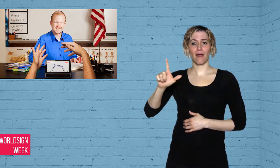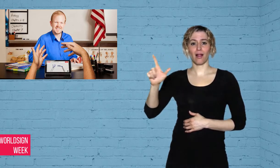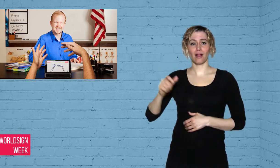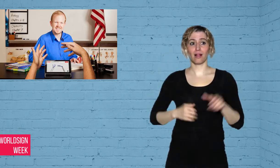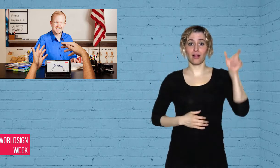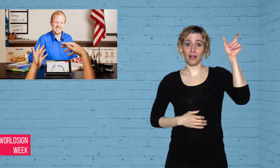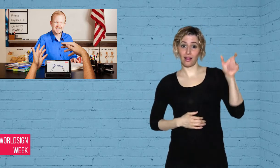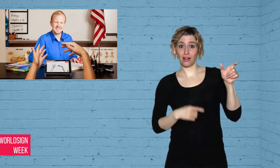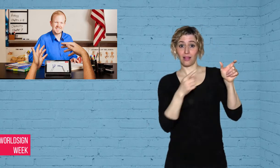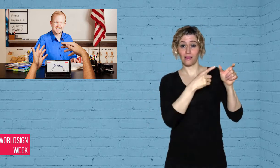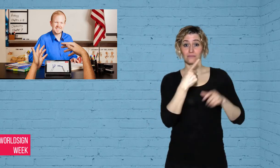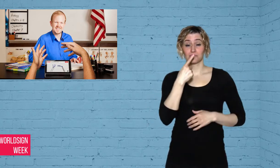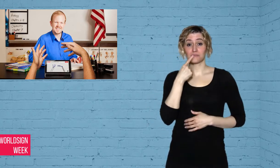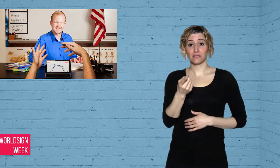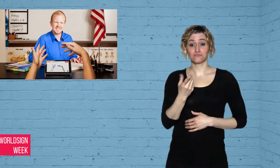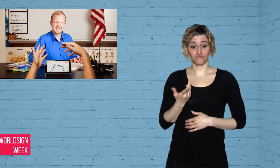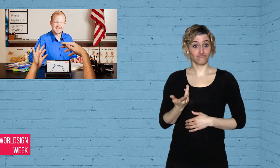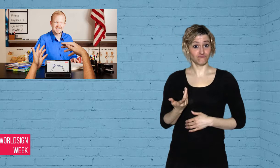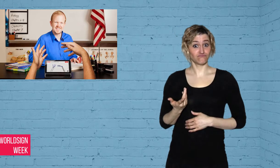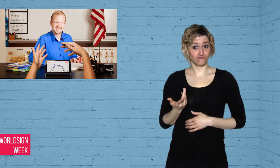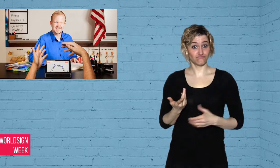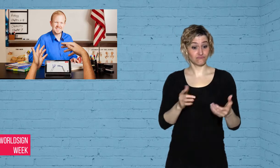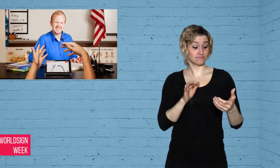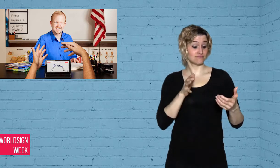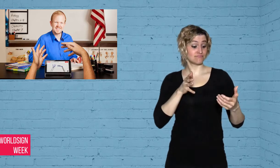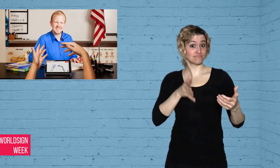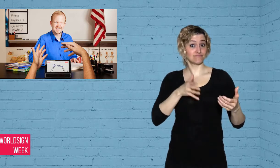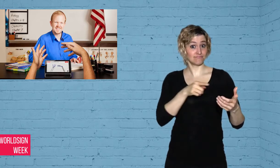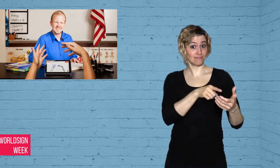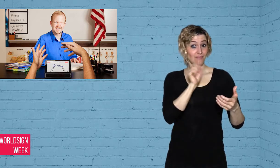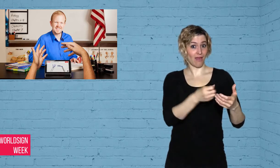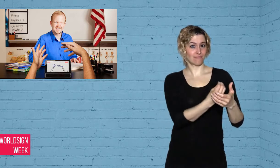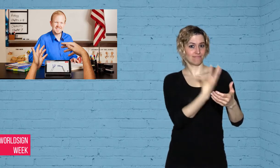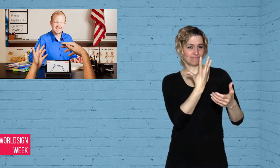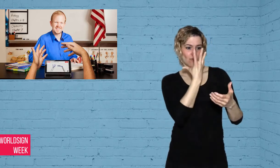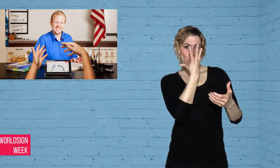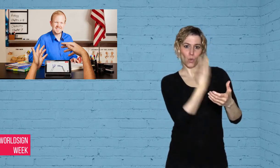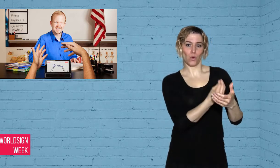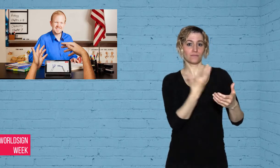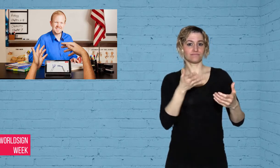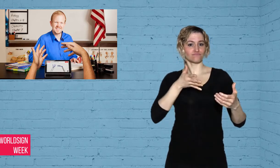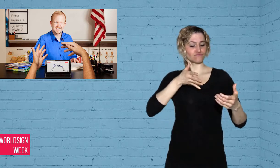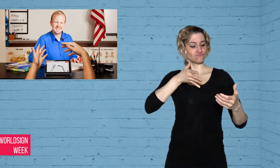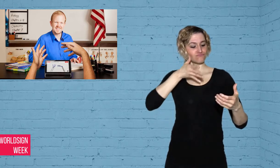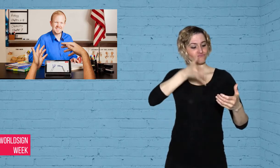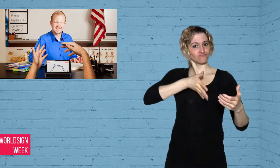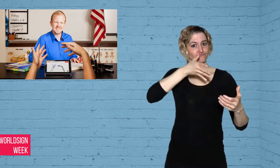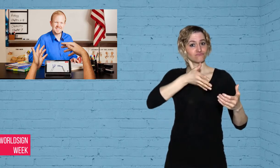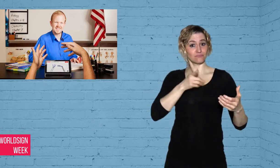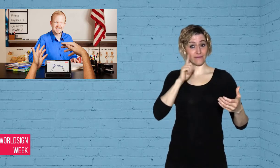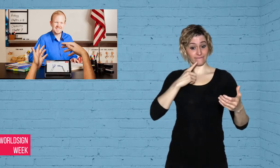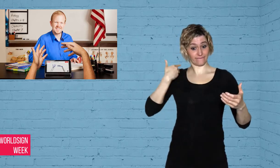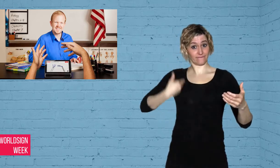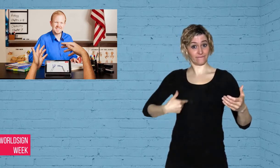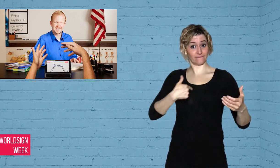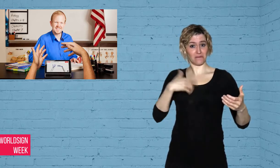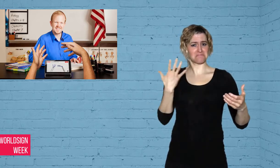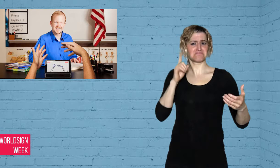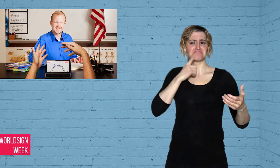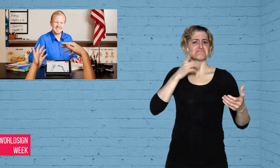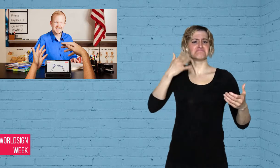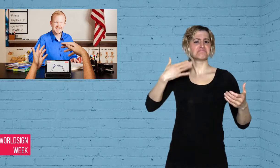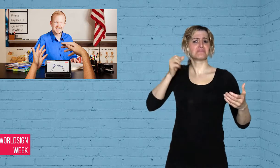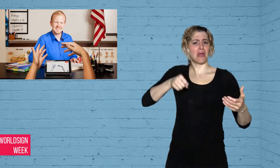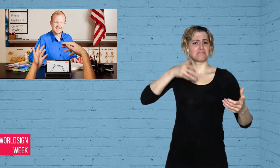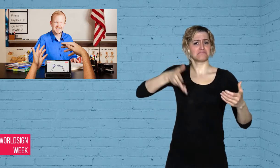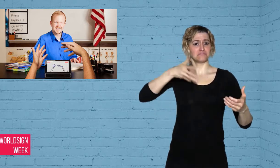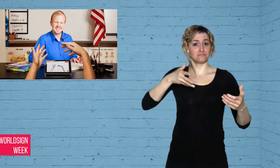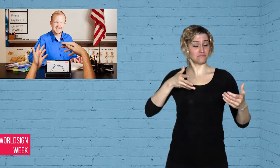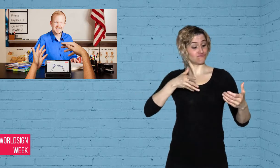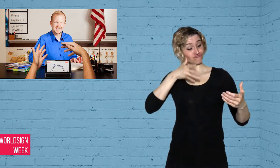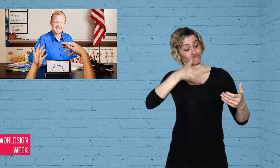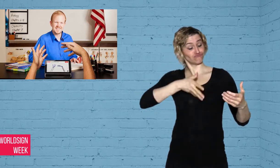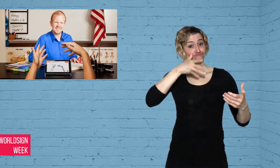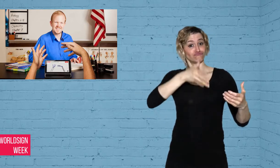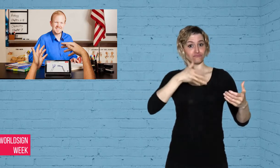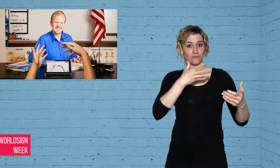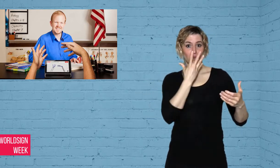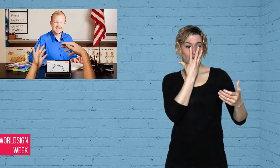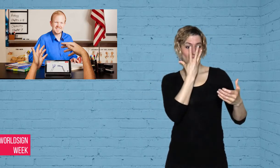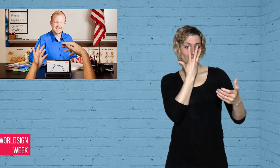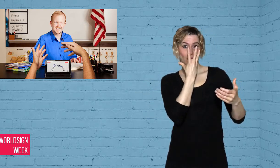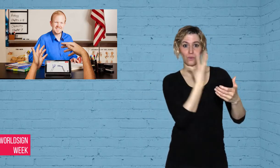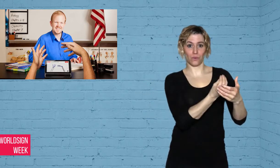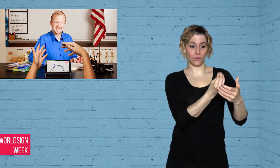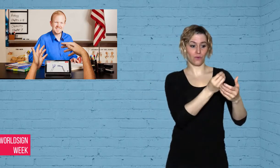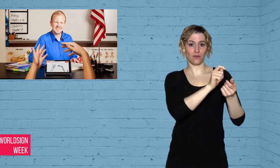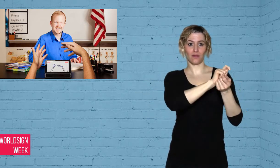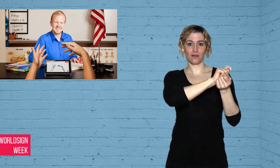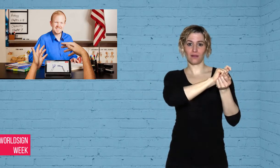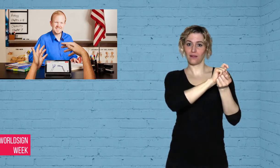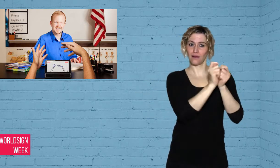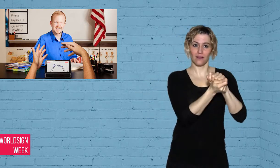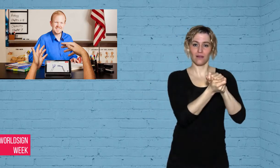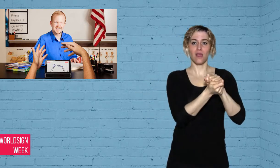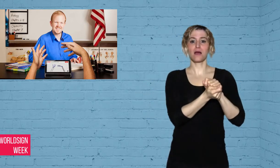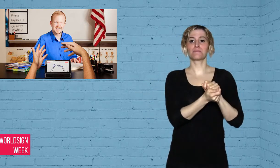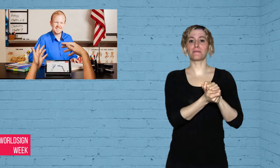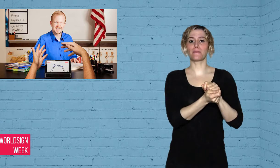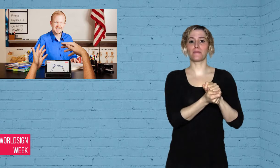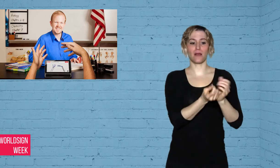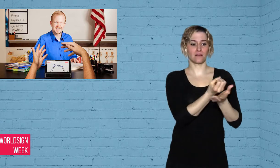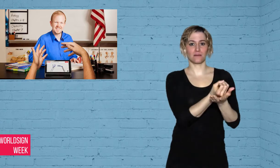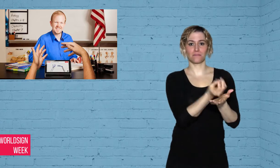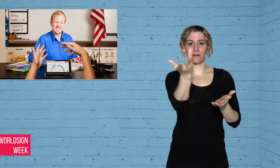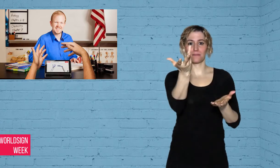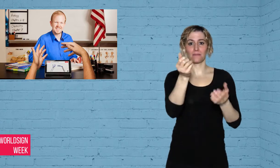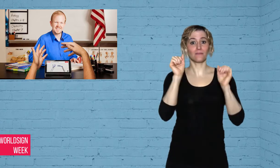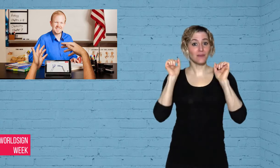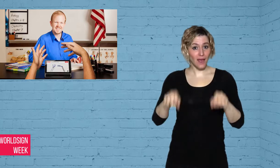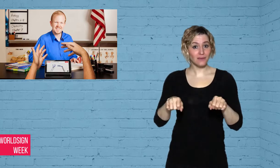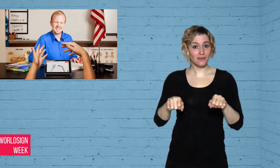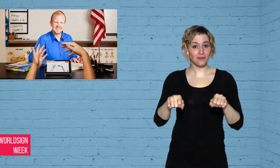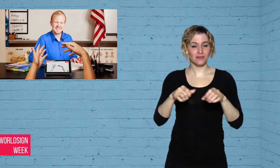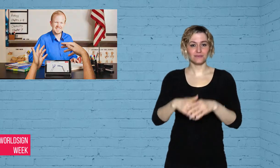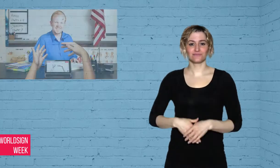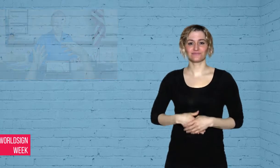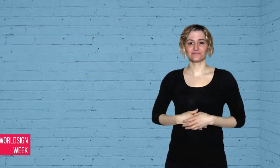by Deaf people, and translate to voice.